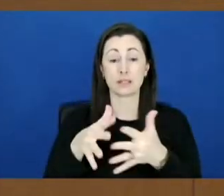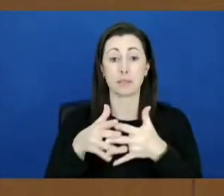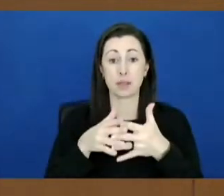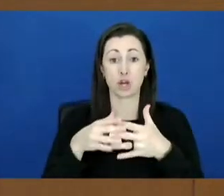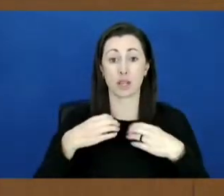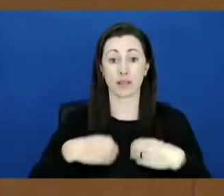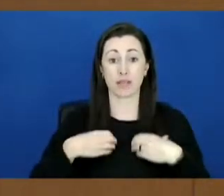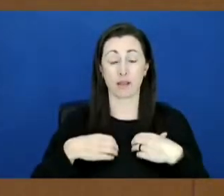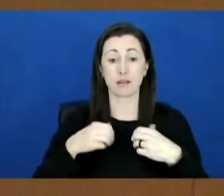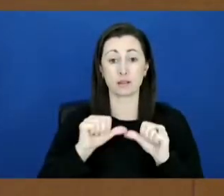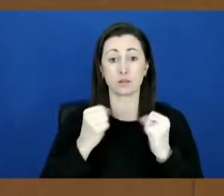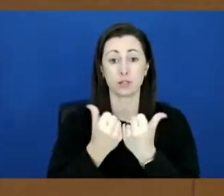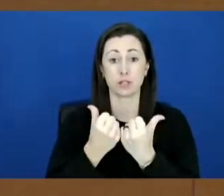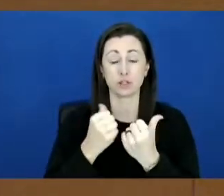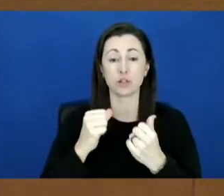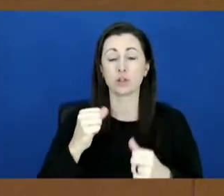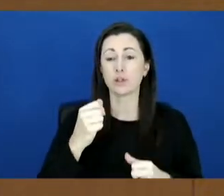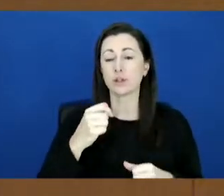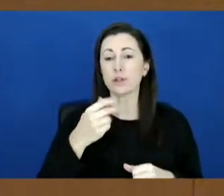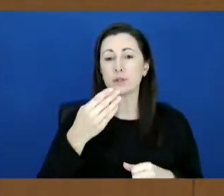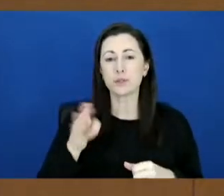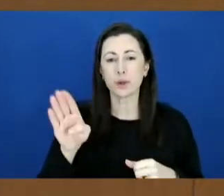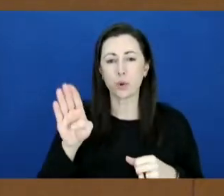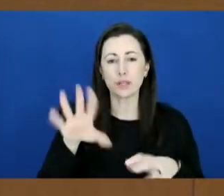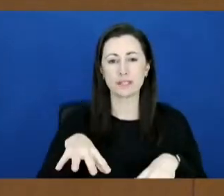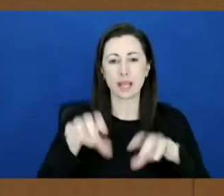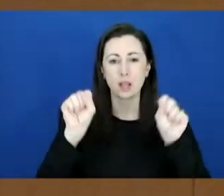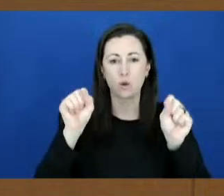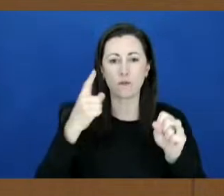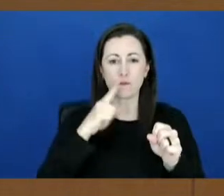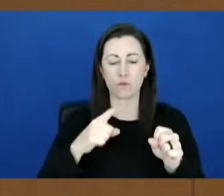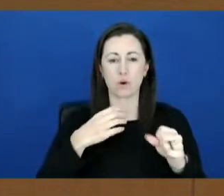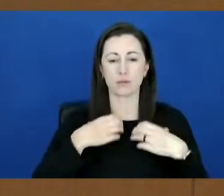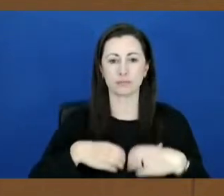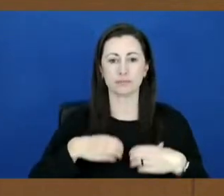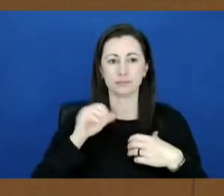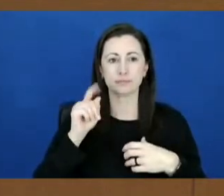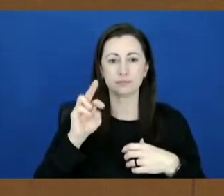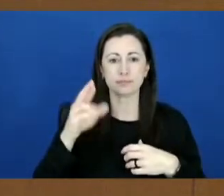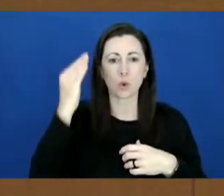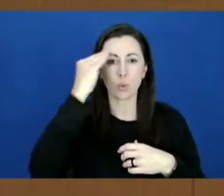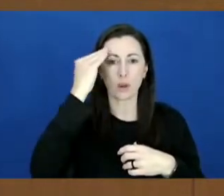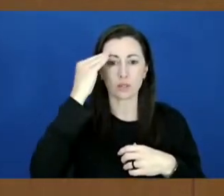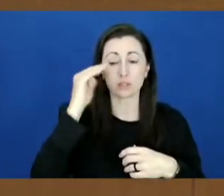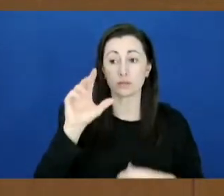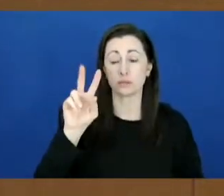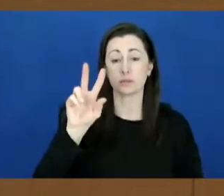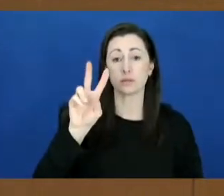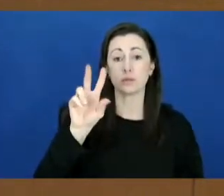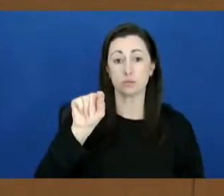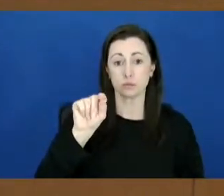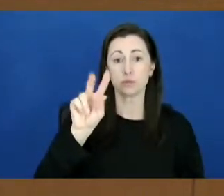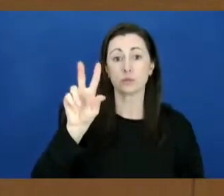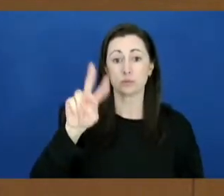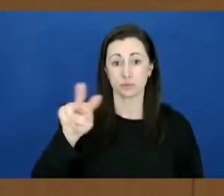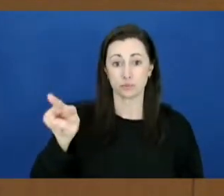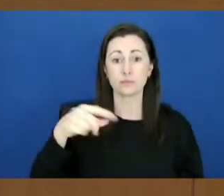I'M HERE BECAUSE THIS WEEK IS AMERICAN LUNG ASSOCIATION'S